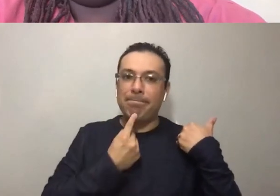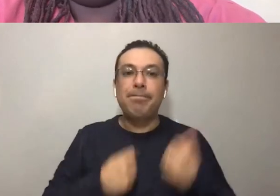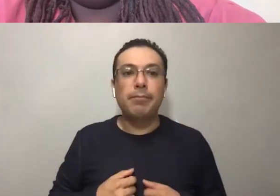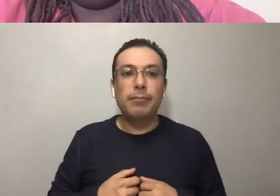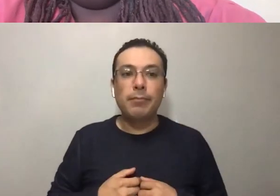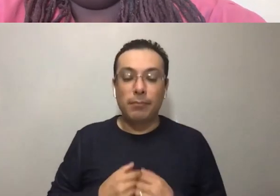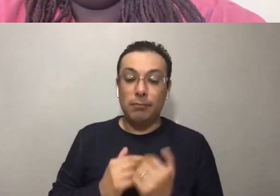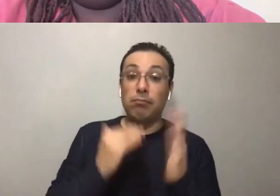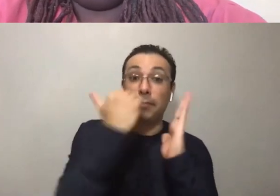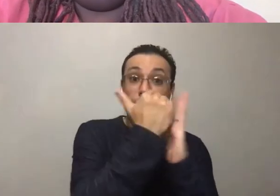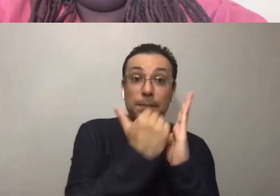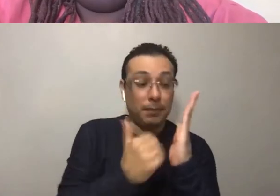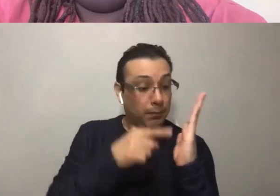And put that in writing.